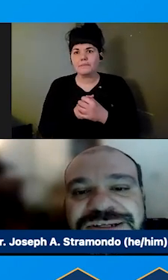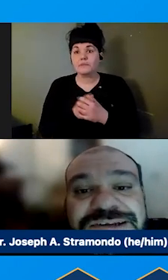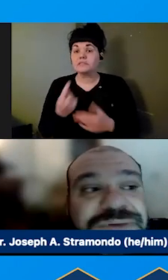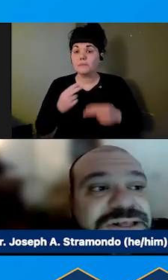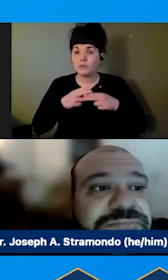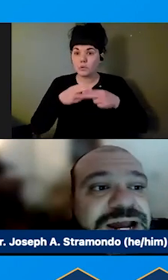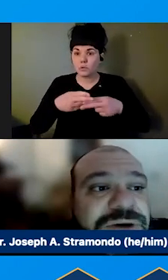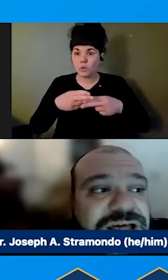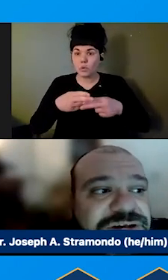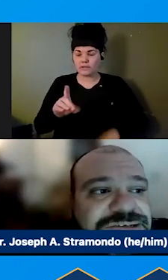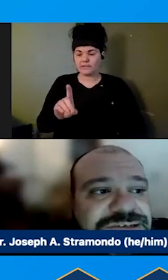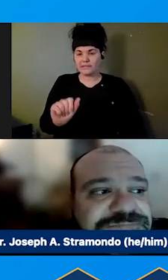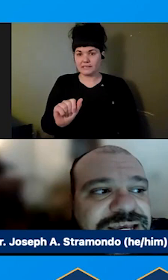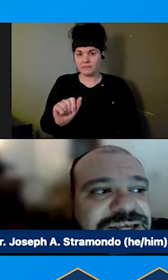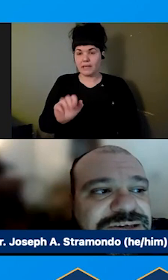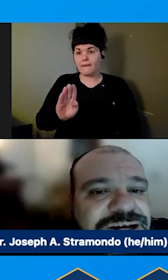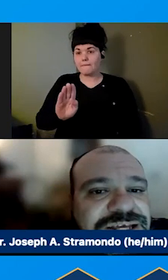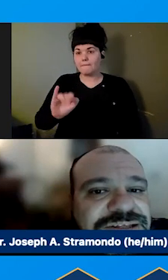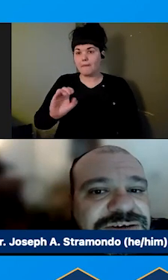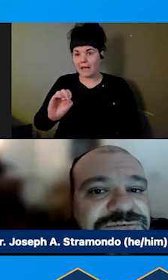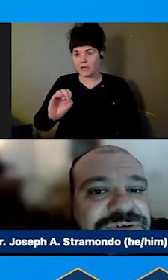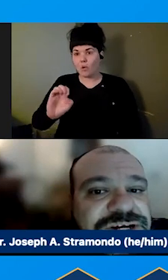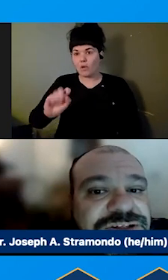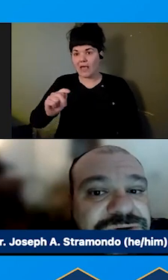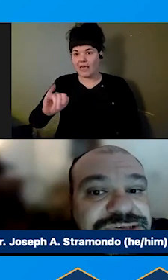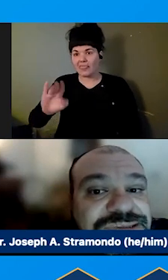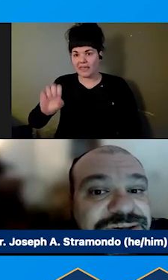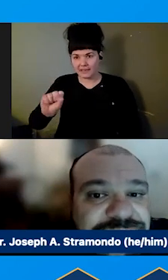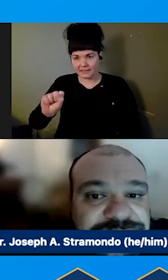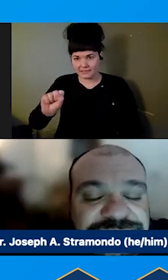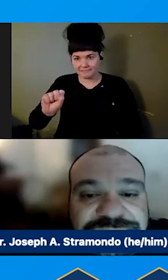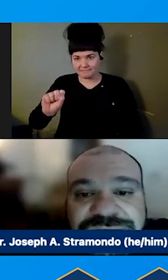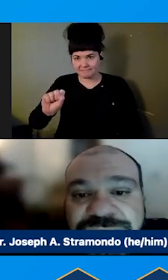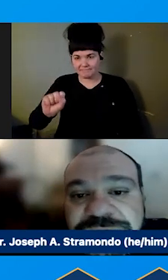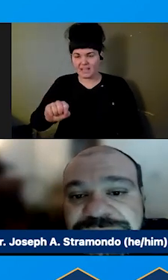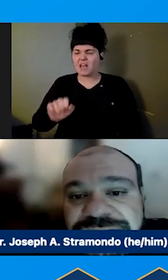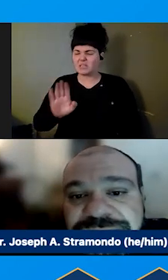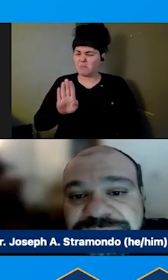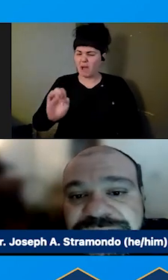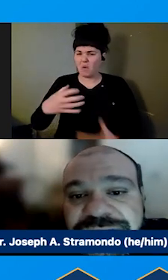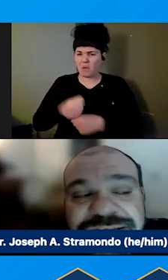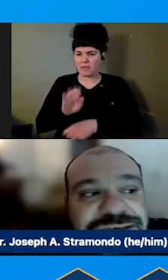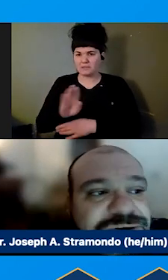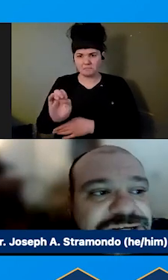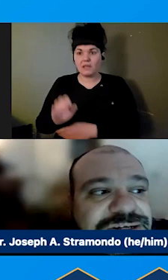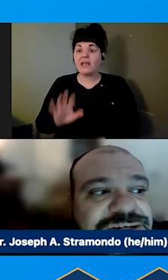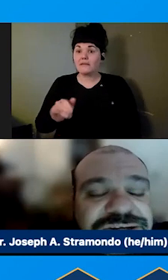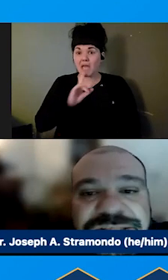what's called disability bioethics and it very closely aligns with the disability